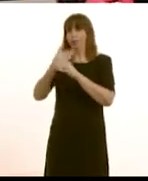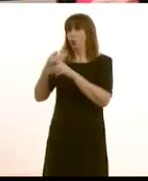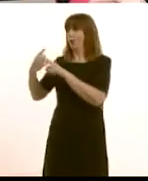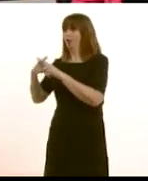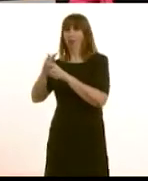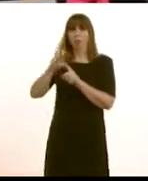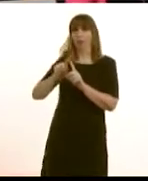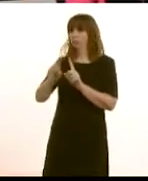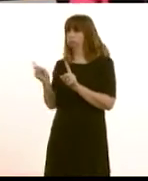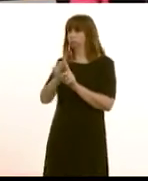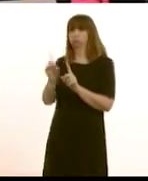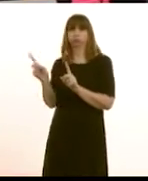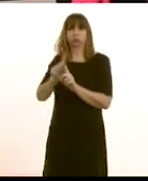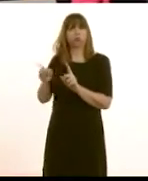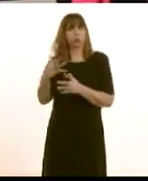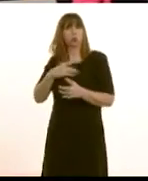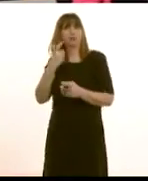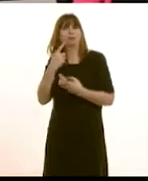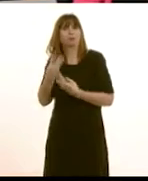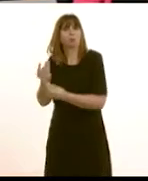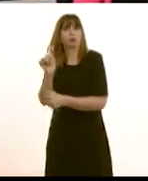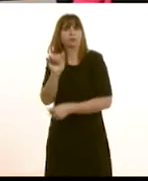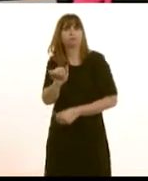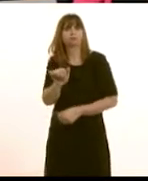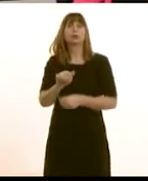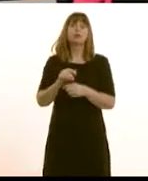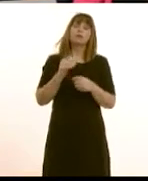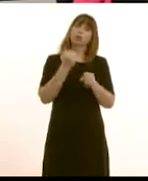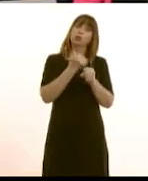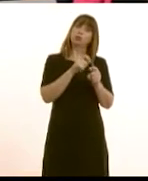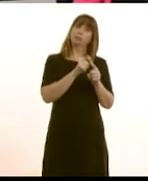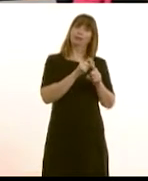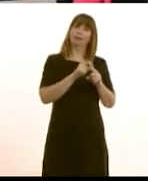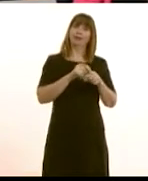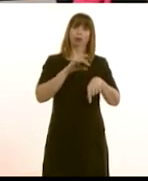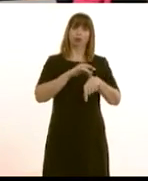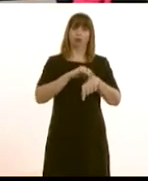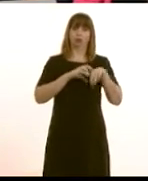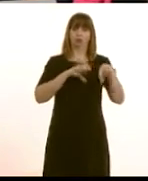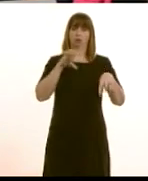border. If you look at the examples of where GPsí practices have decided to cease operating,